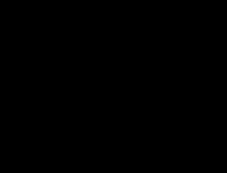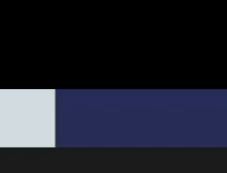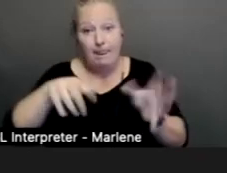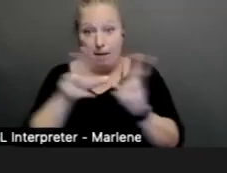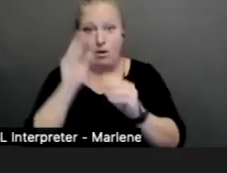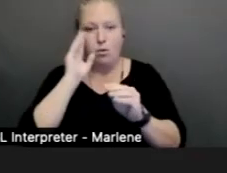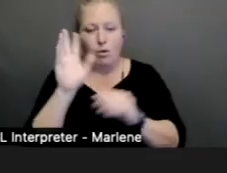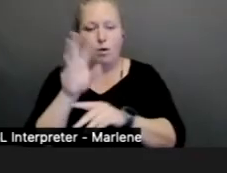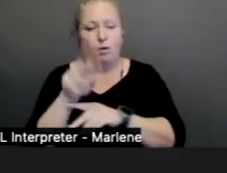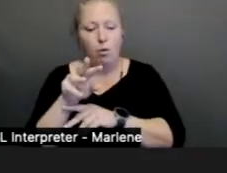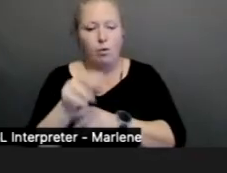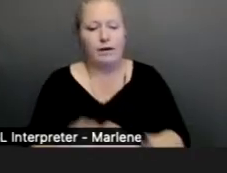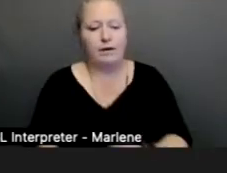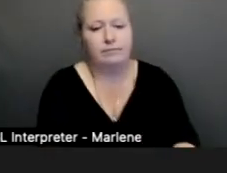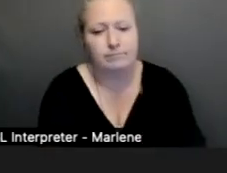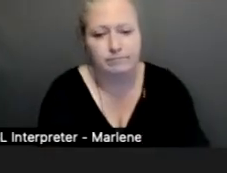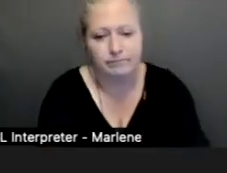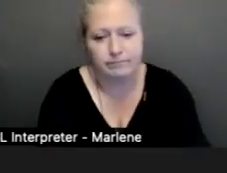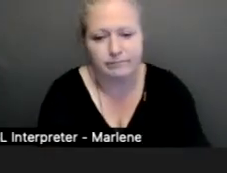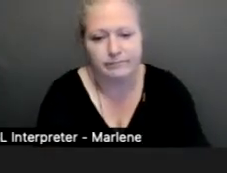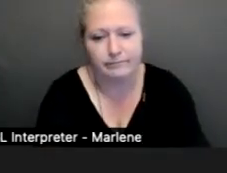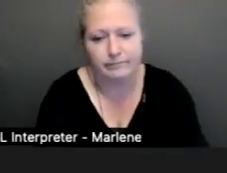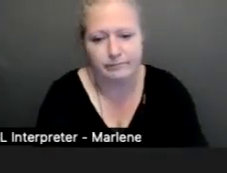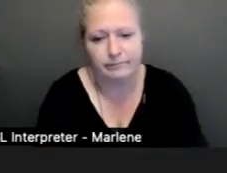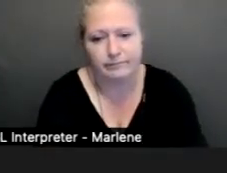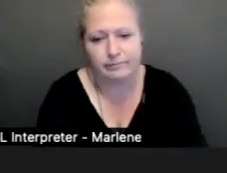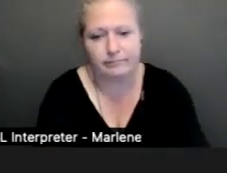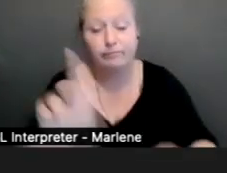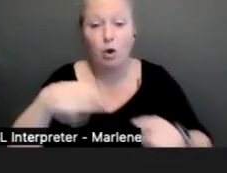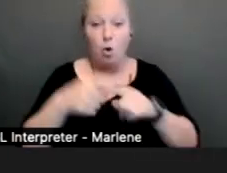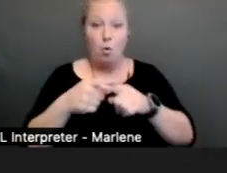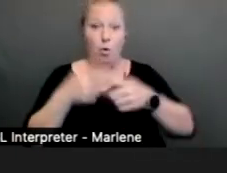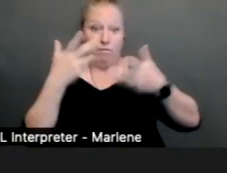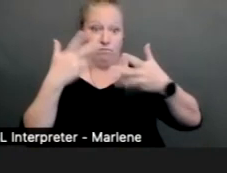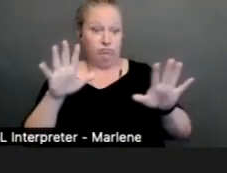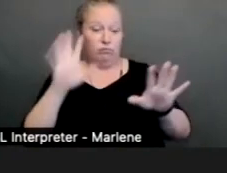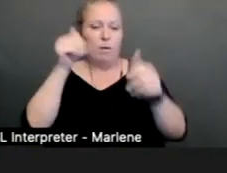This meeting will be recorded. And when we when we're done it will be posted up on the broadband